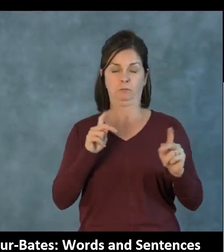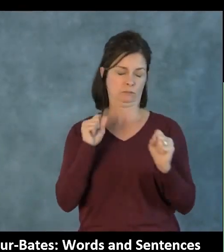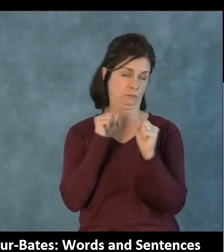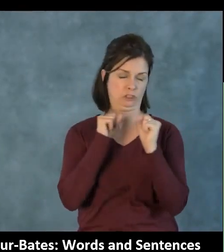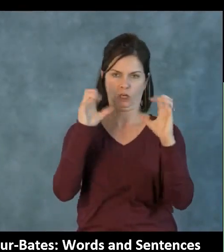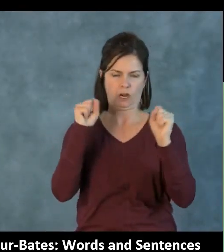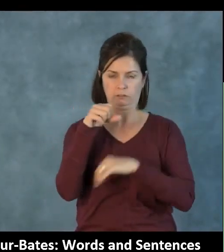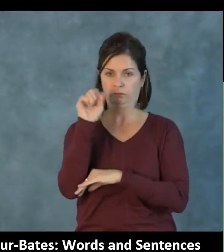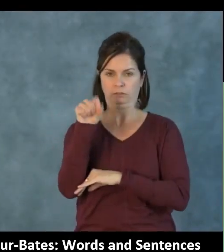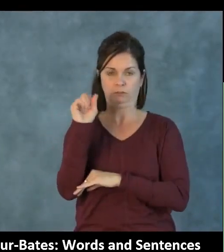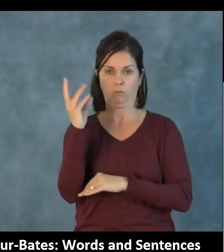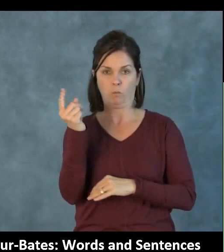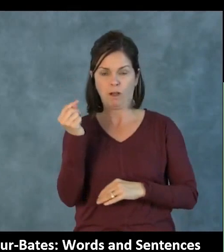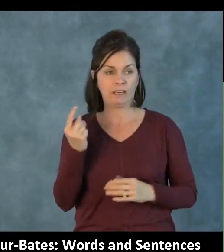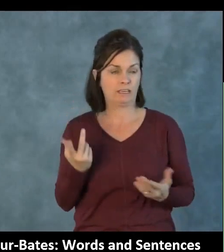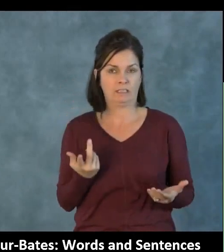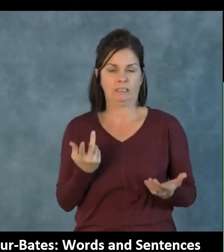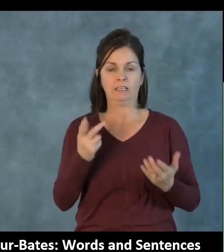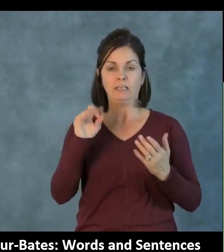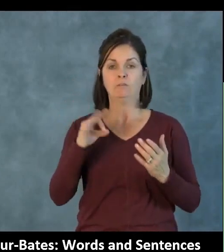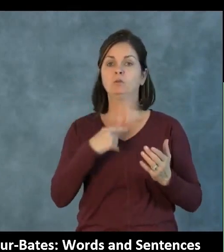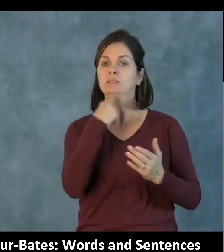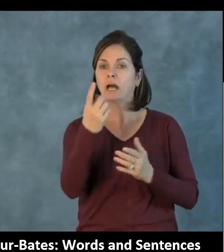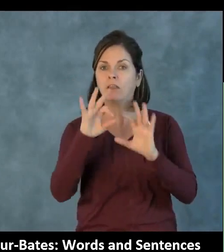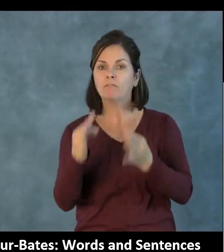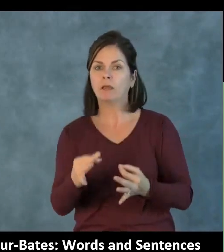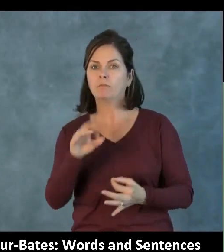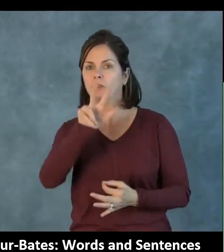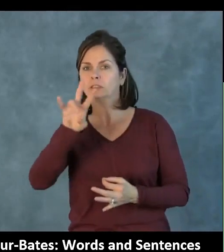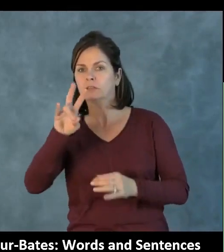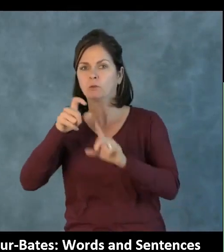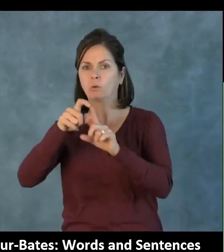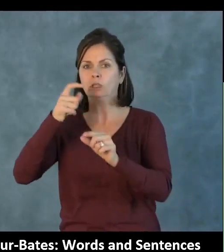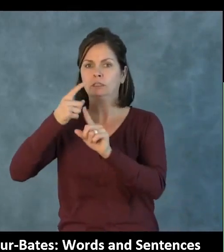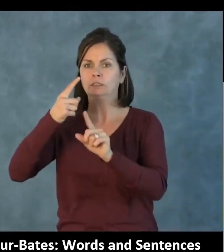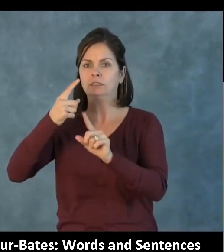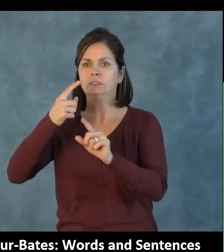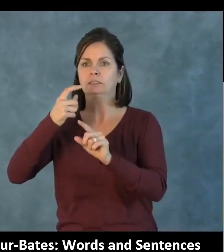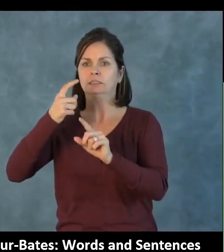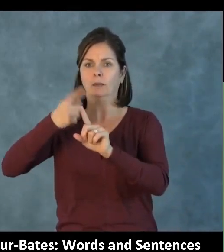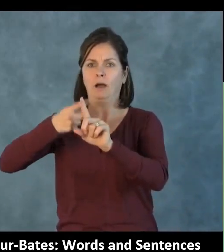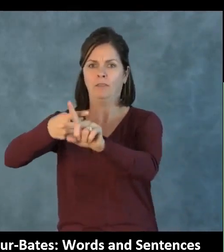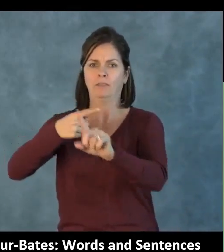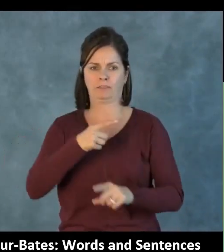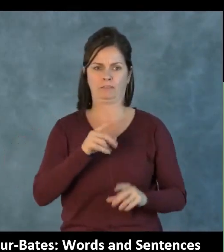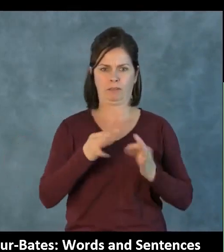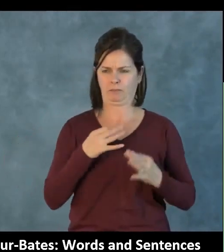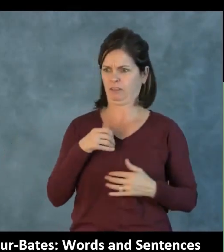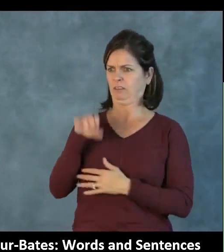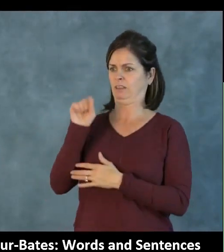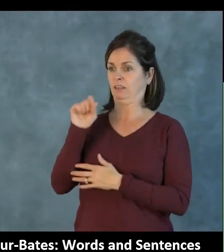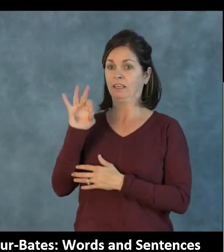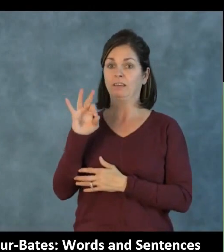that if you just tell it to a family without any sort of evidence or backup, a family might not quite